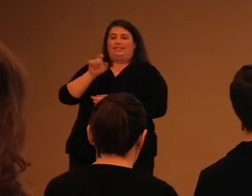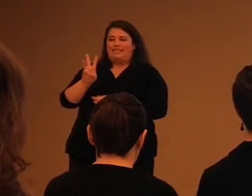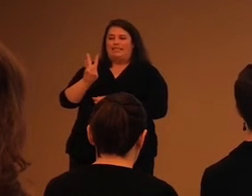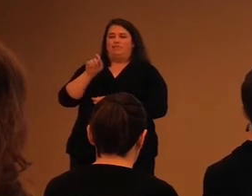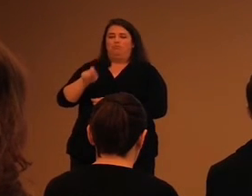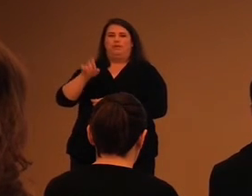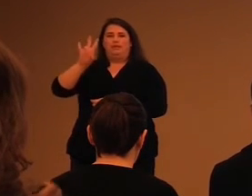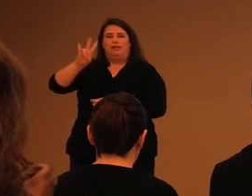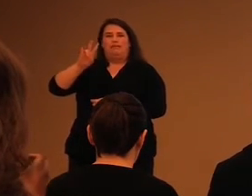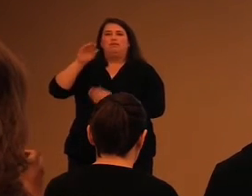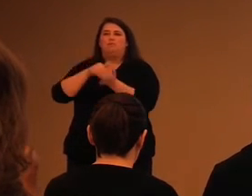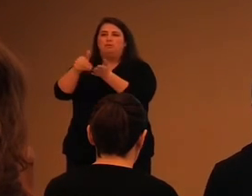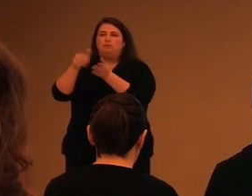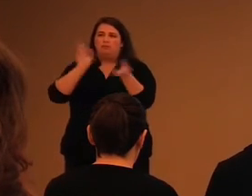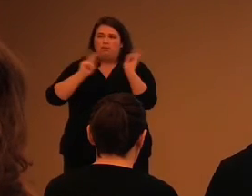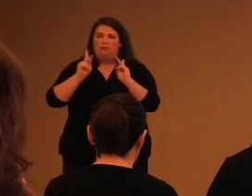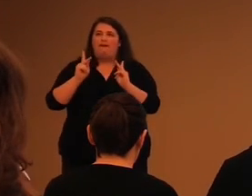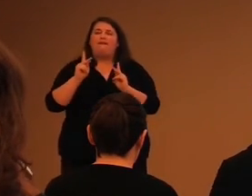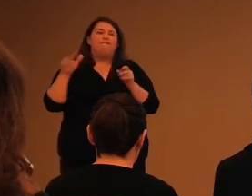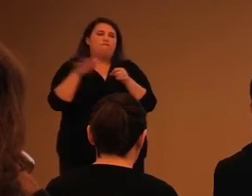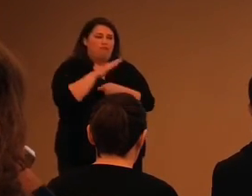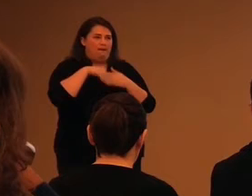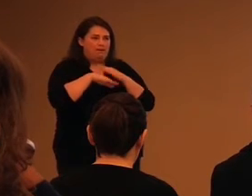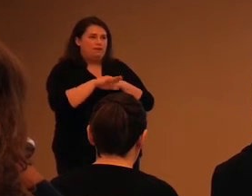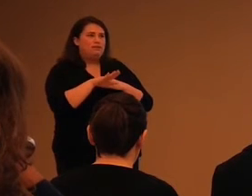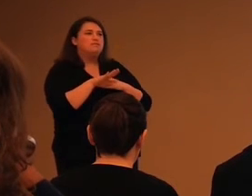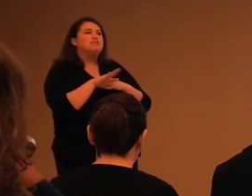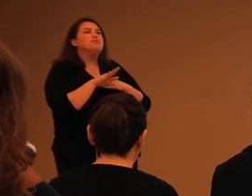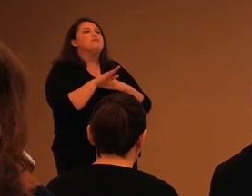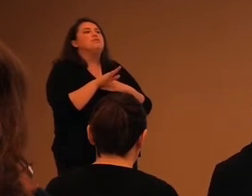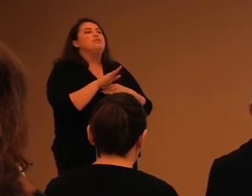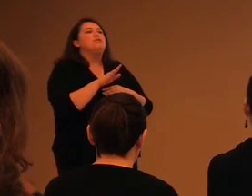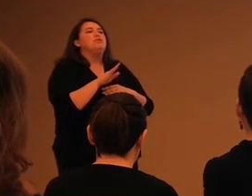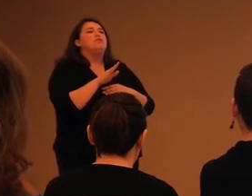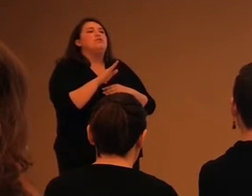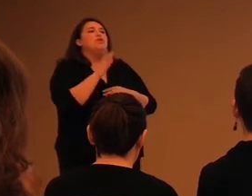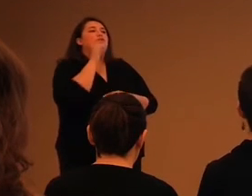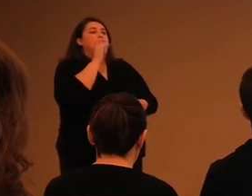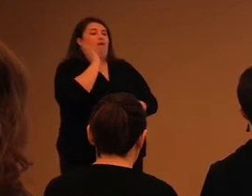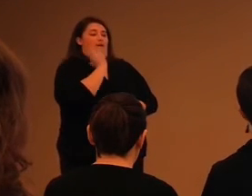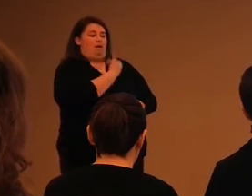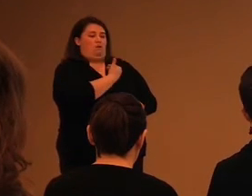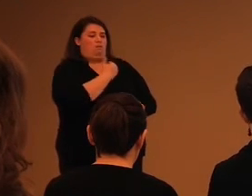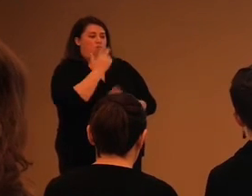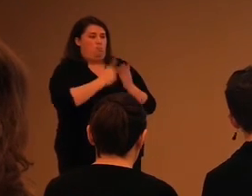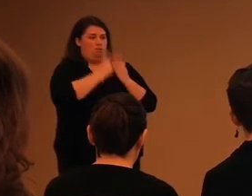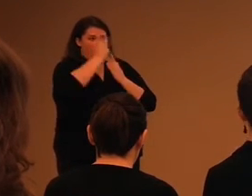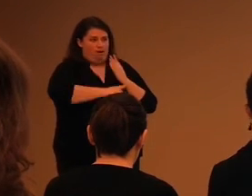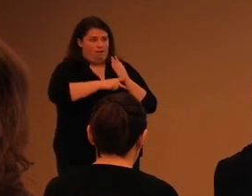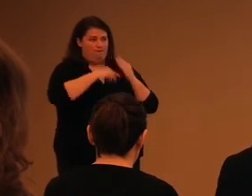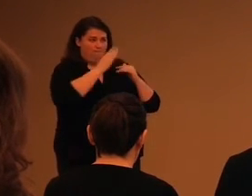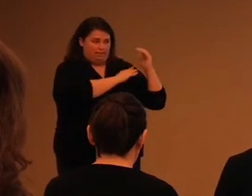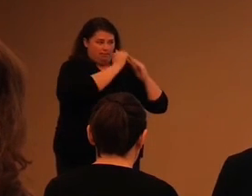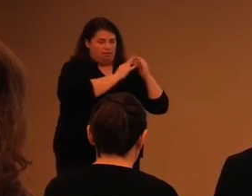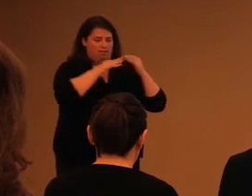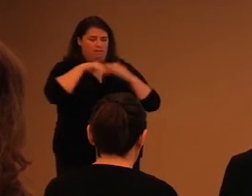Have the highest level of accessibility? That is reasonable to our programs facilities and services in conformance with ethical